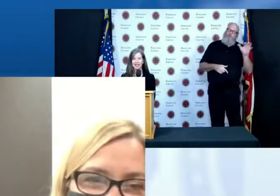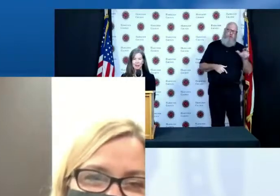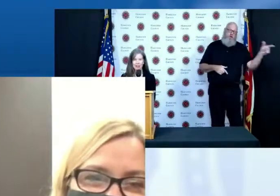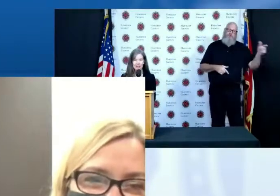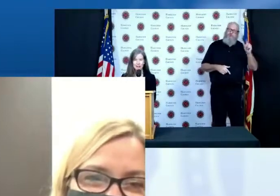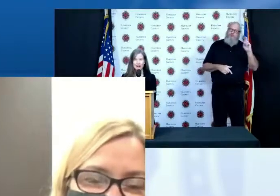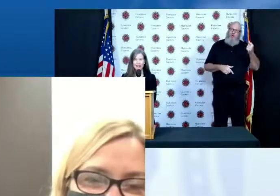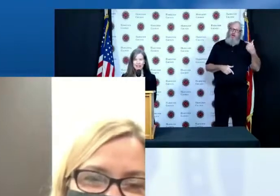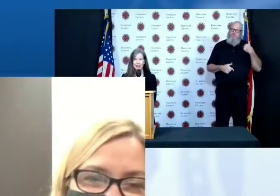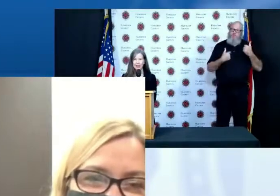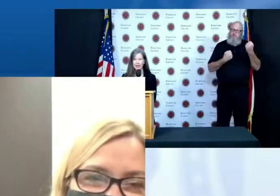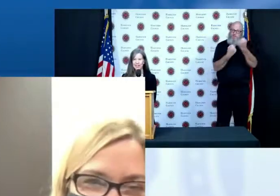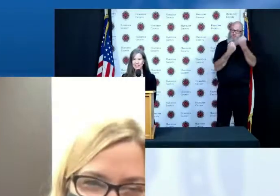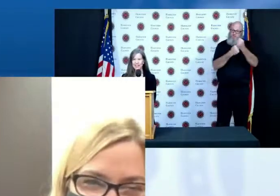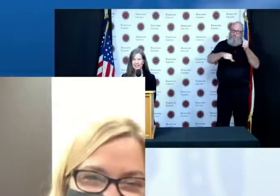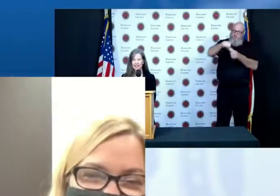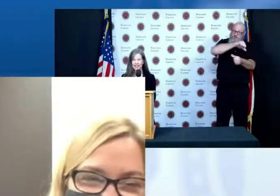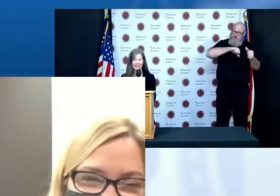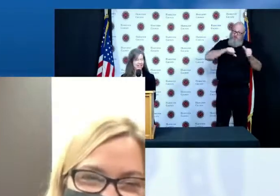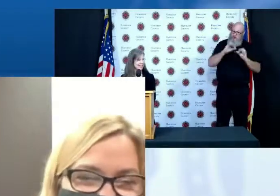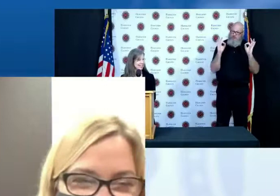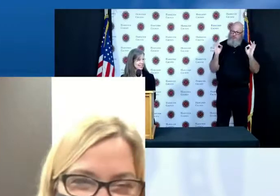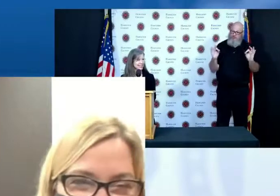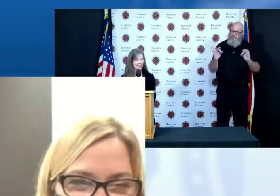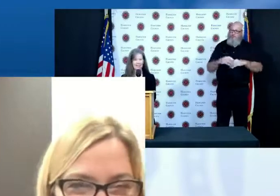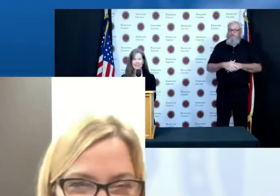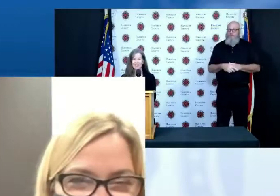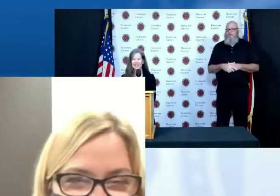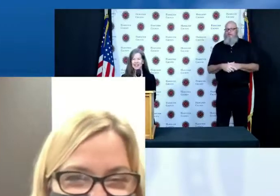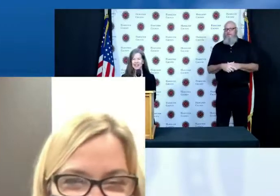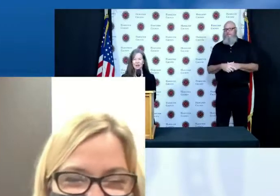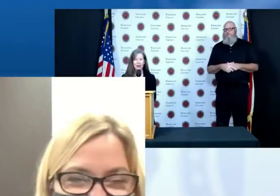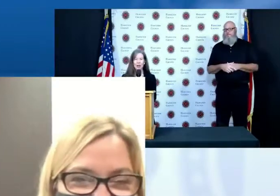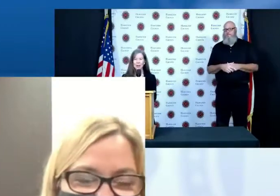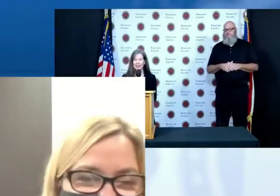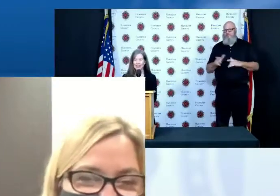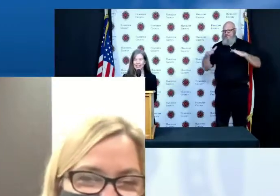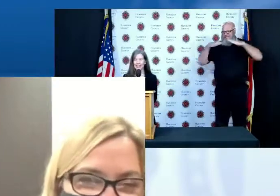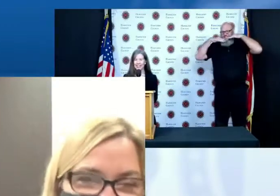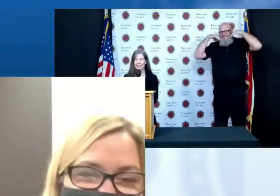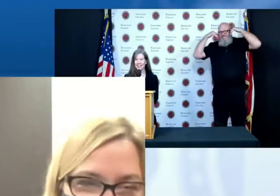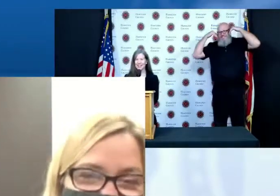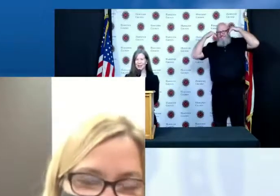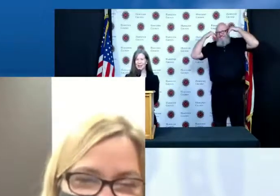Greg's smiling over over on the other side of the room good karma I think right with